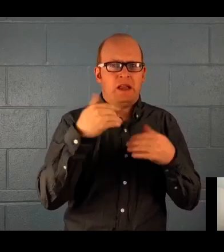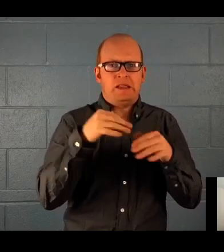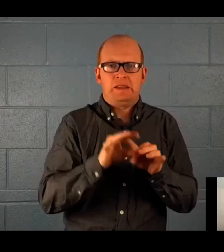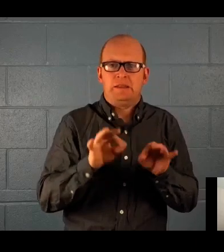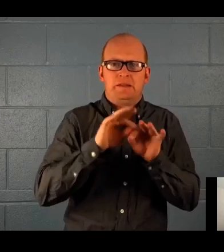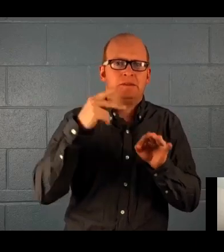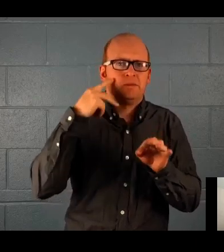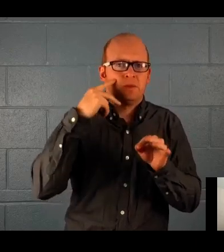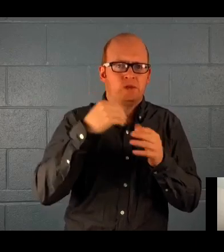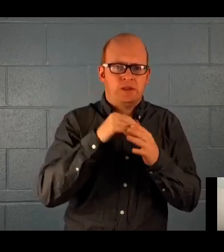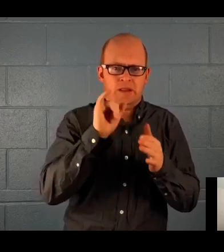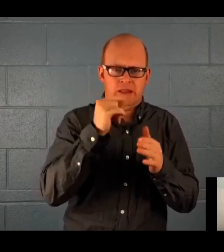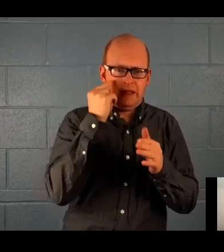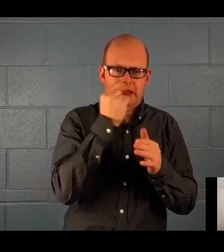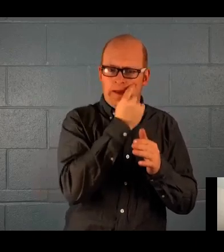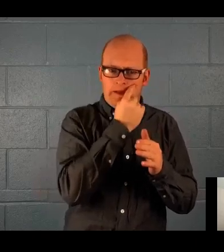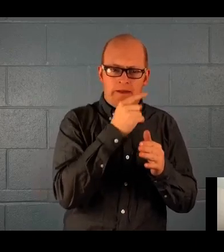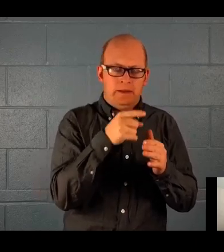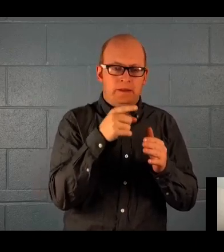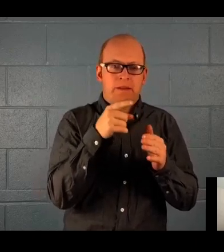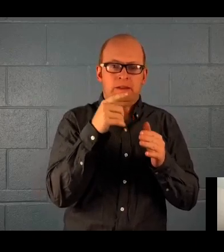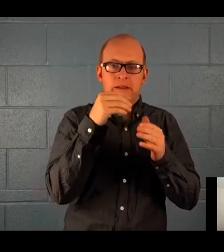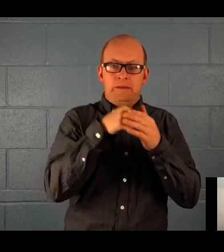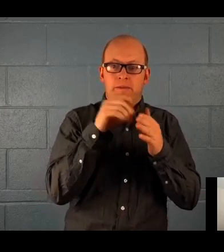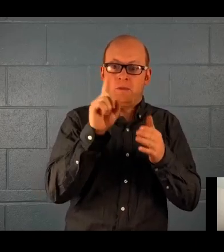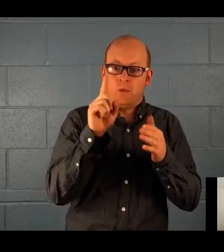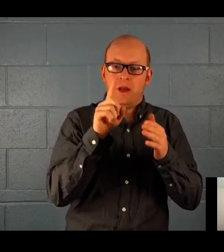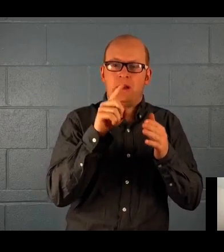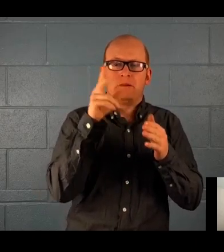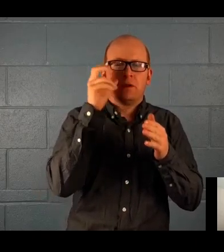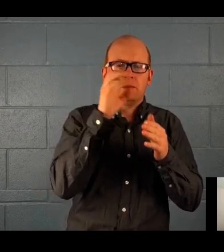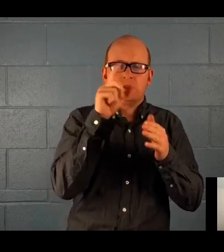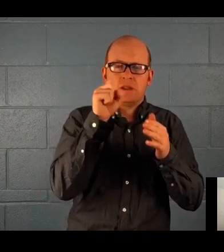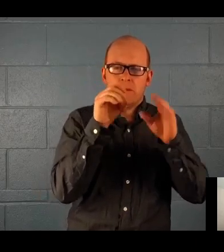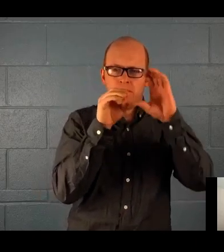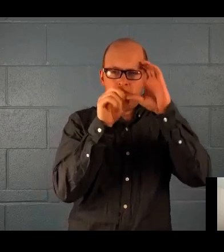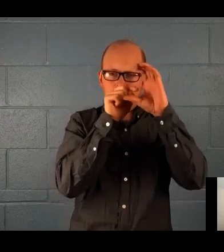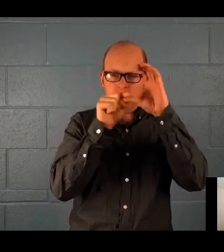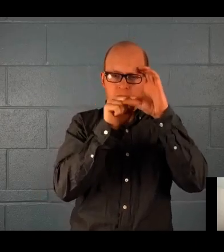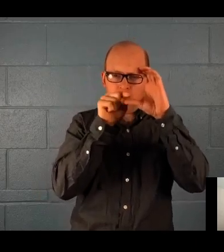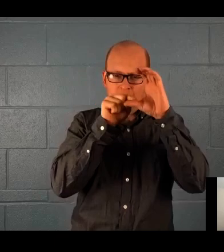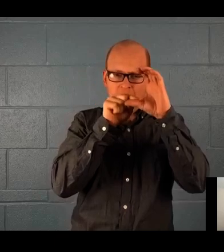and then it has to transport to the photoreceptor outer segment through this very narrow feature,